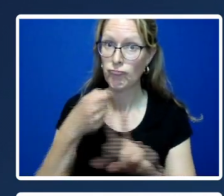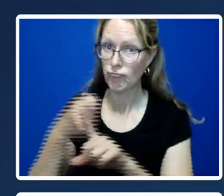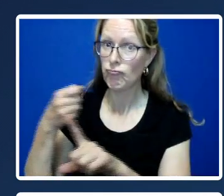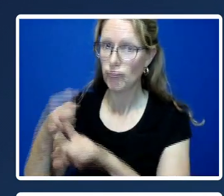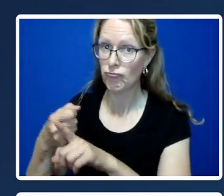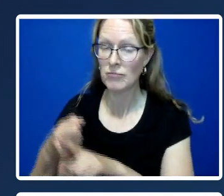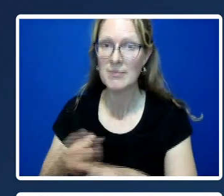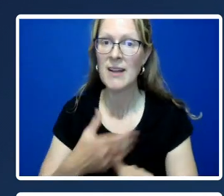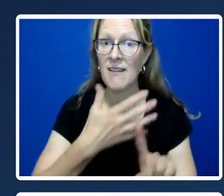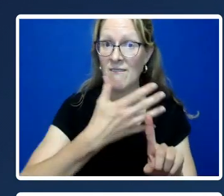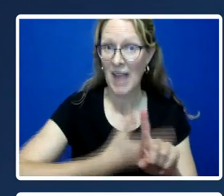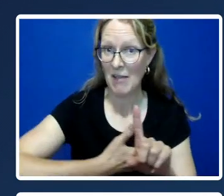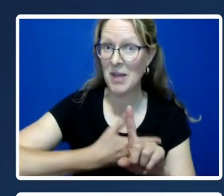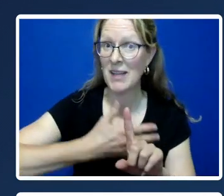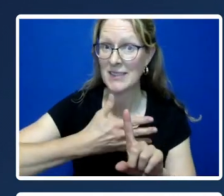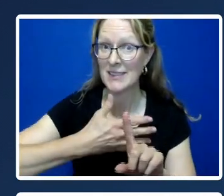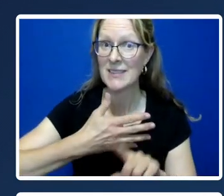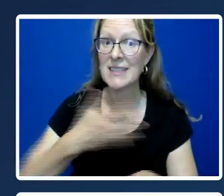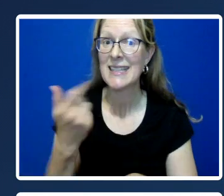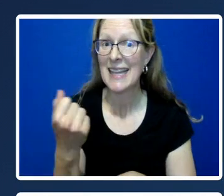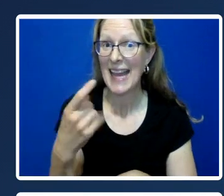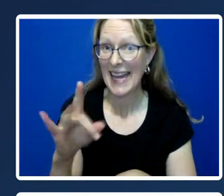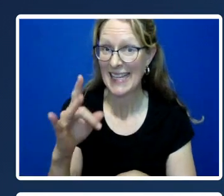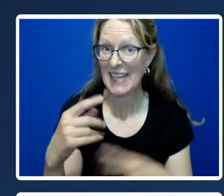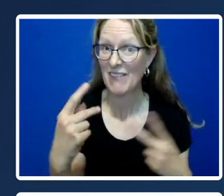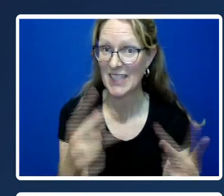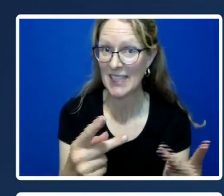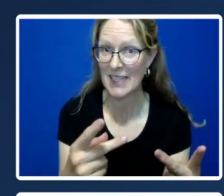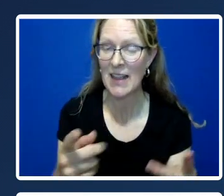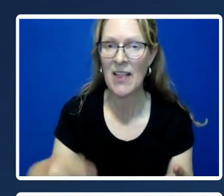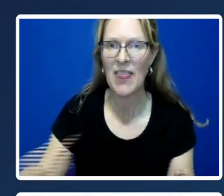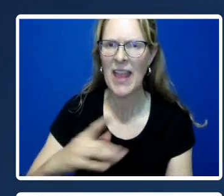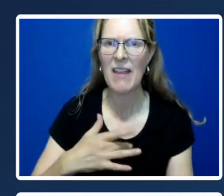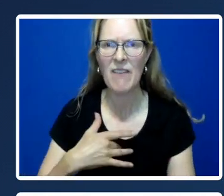they felt really at home at the Postal Museum, felt like it was a place for them.